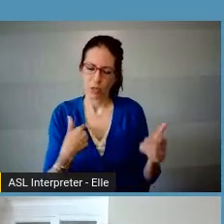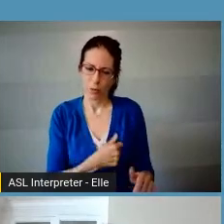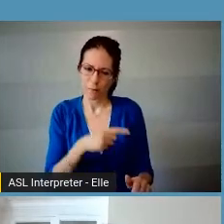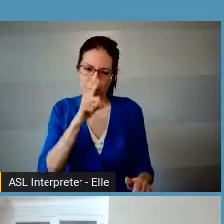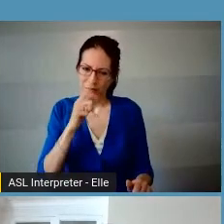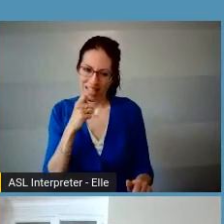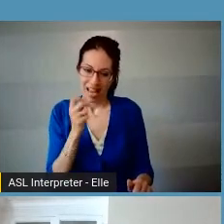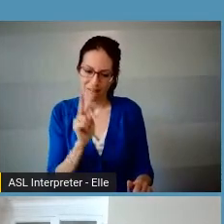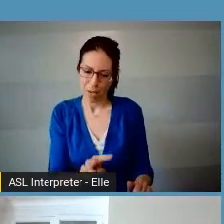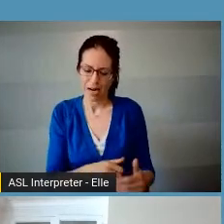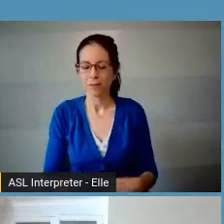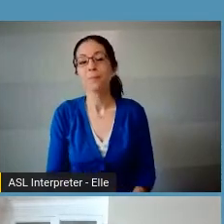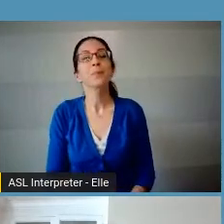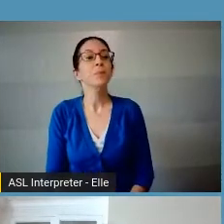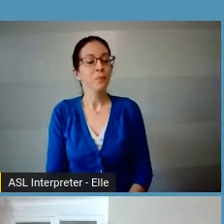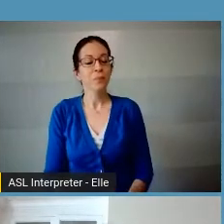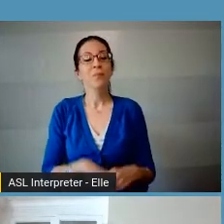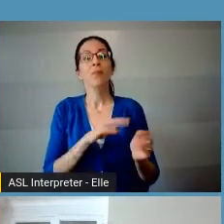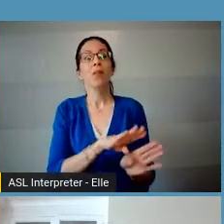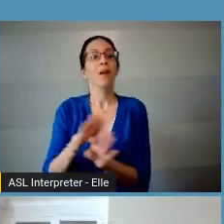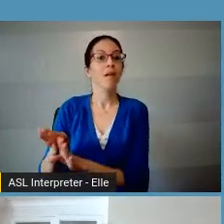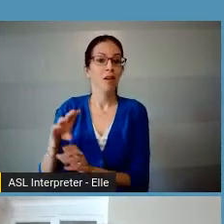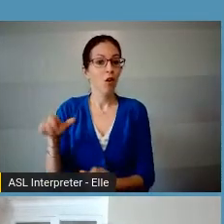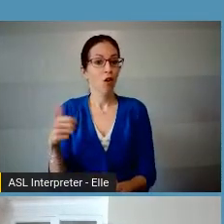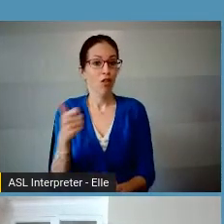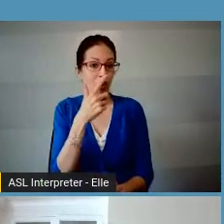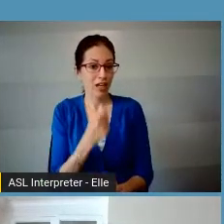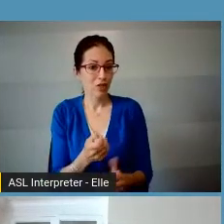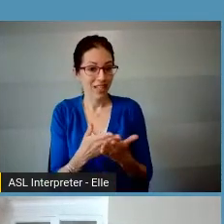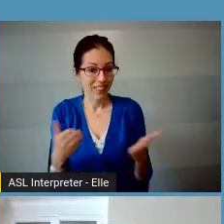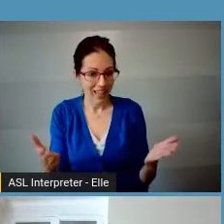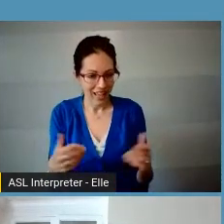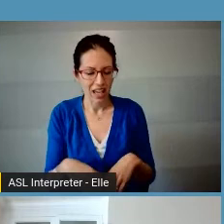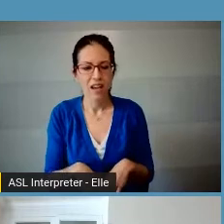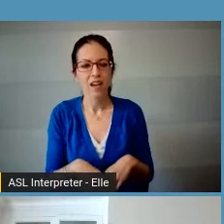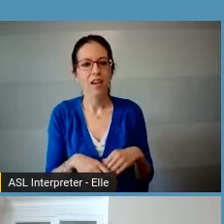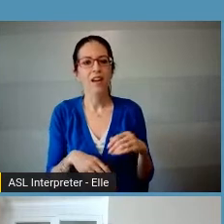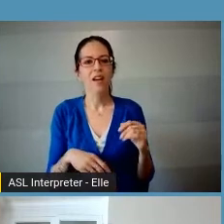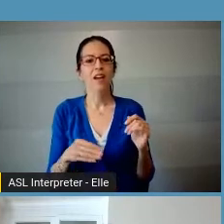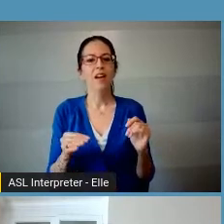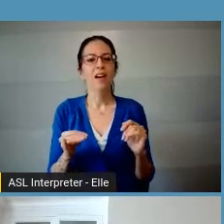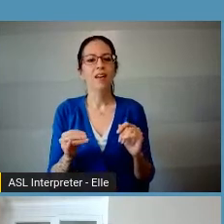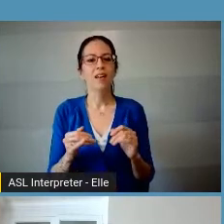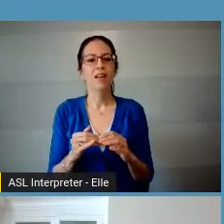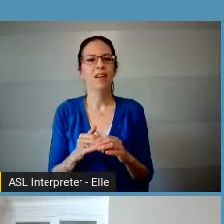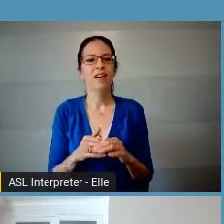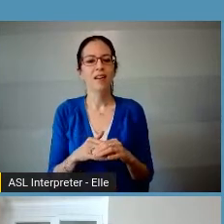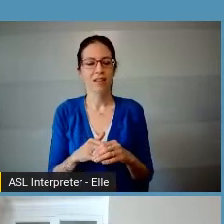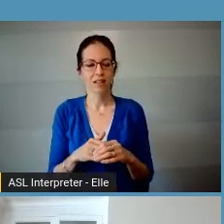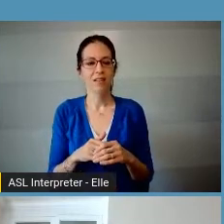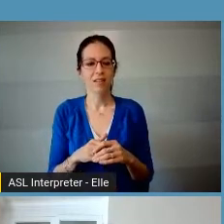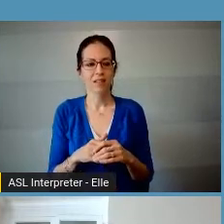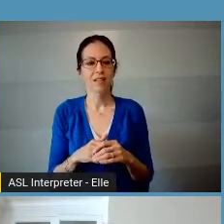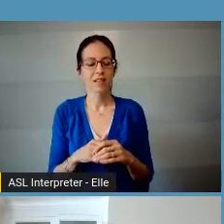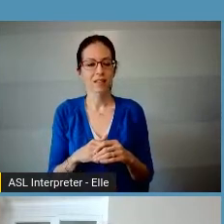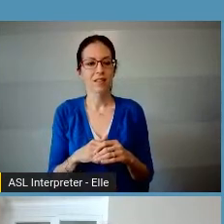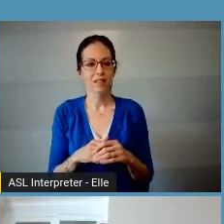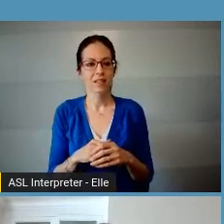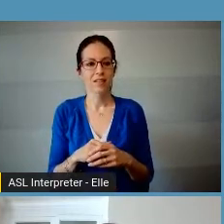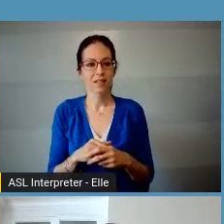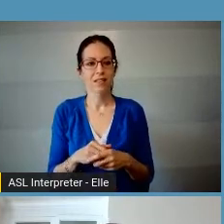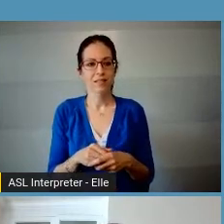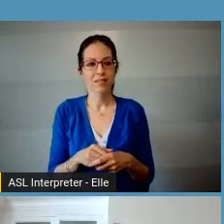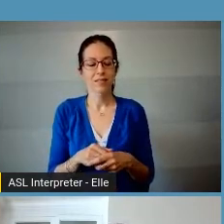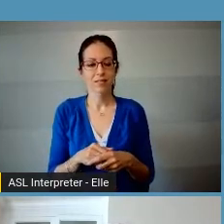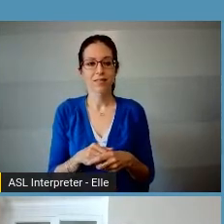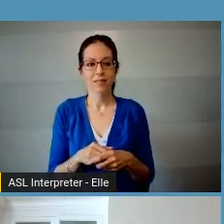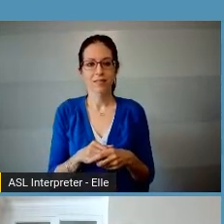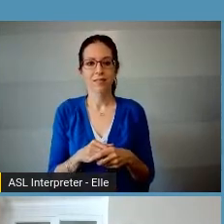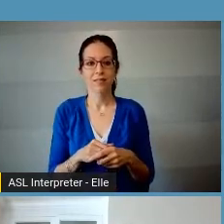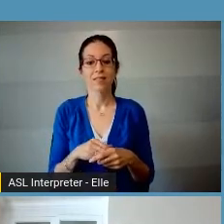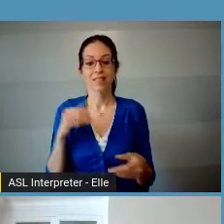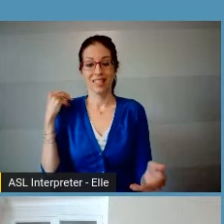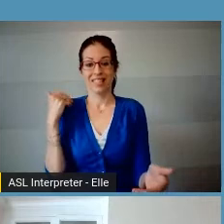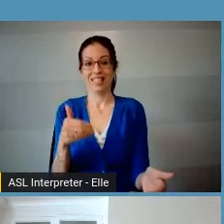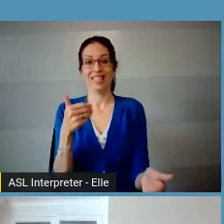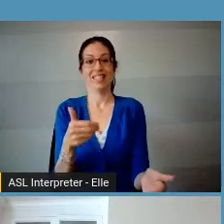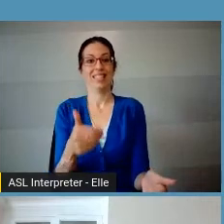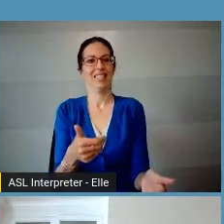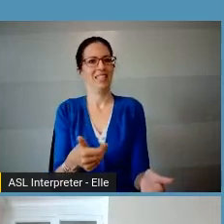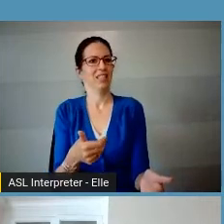Another interesting thing we did was we, going into the fall election without wanted to do